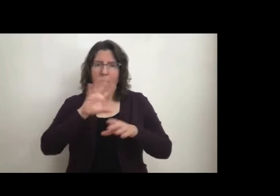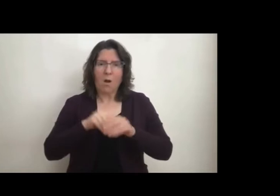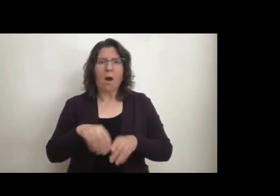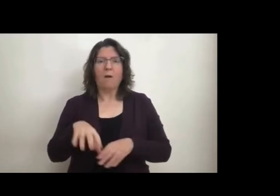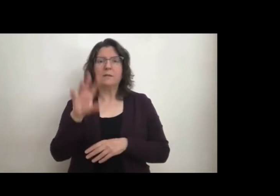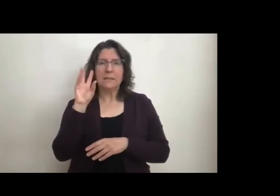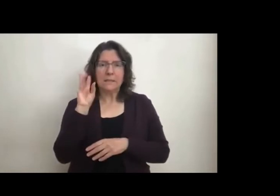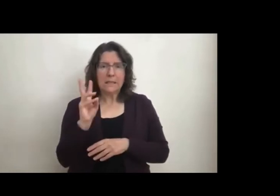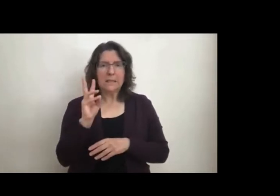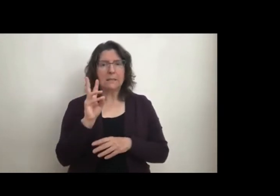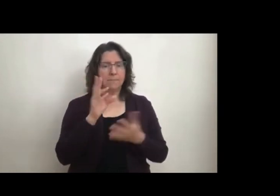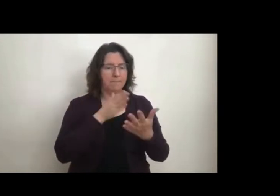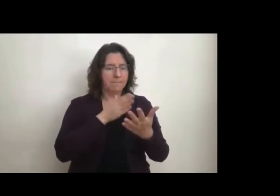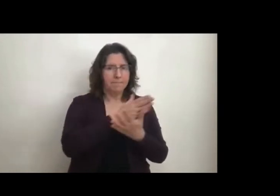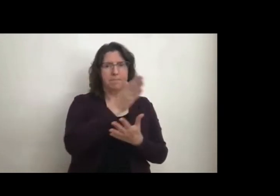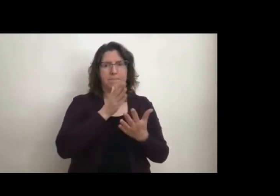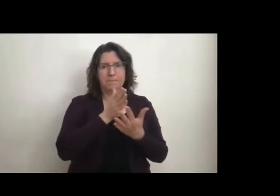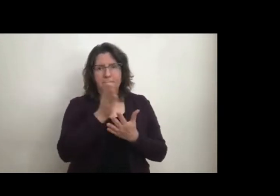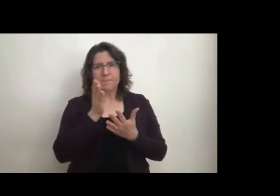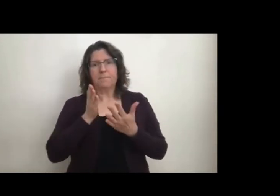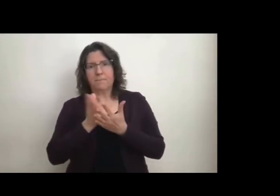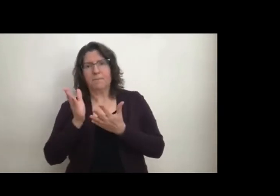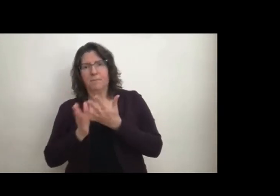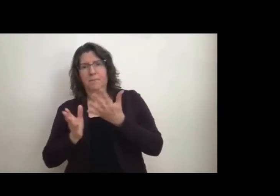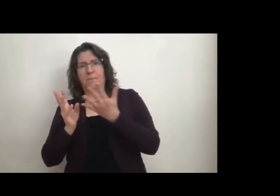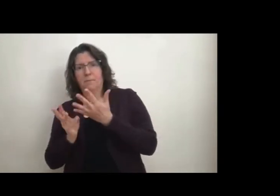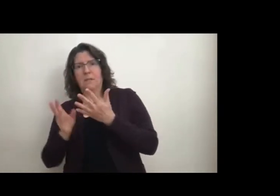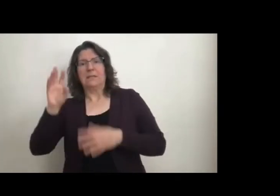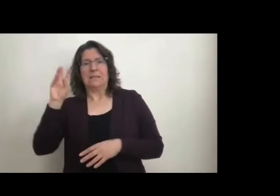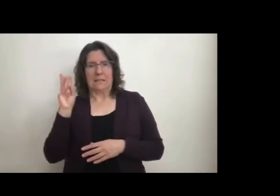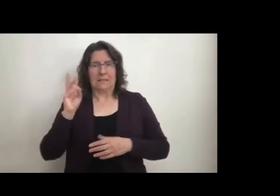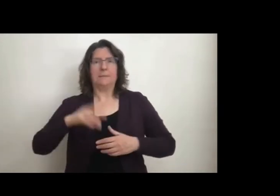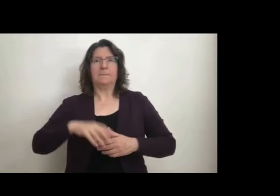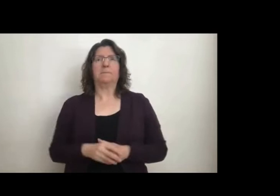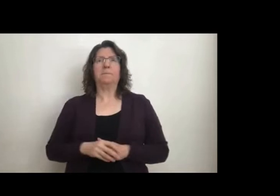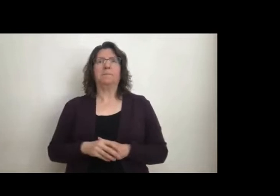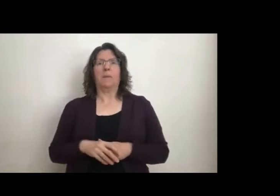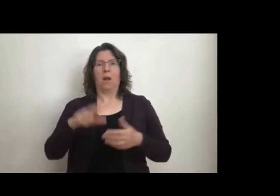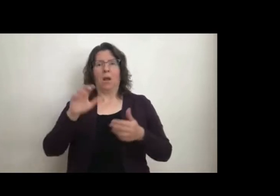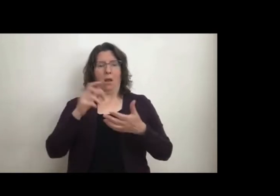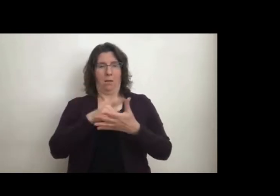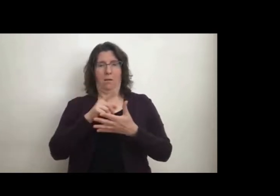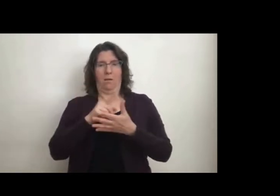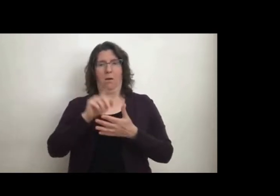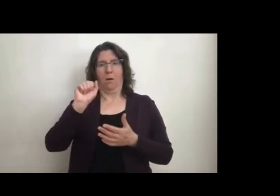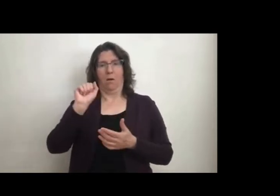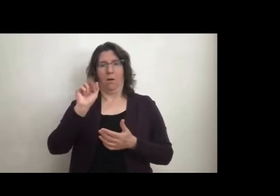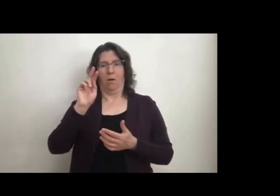This involves six pedagogies.